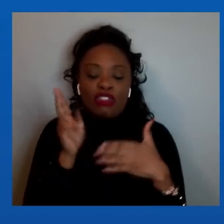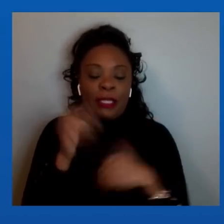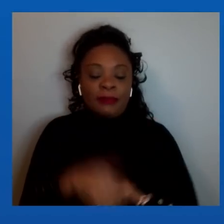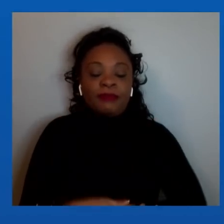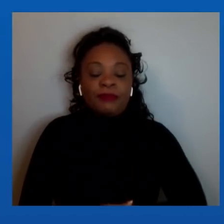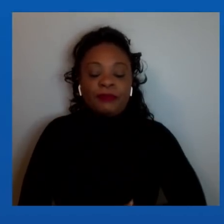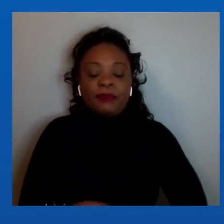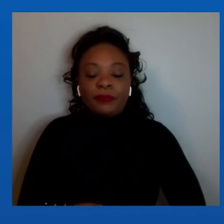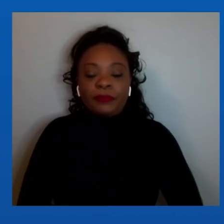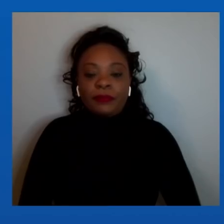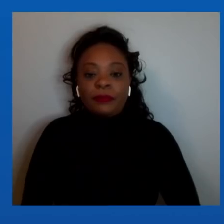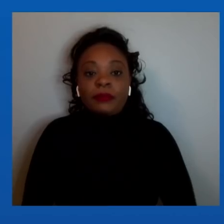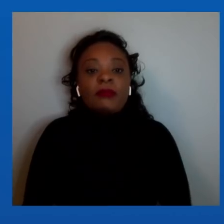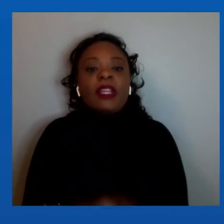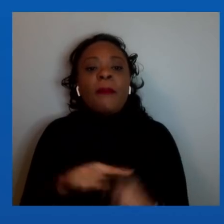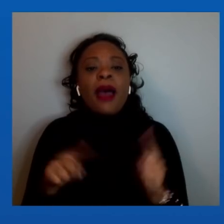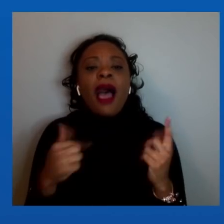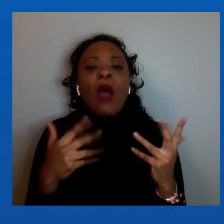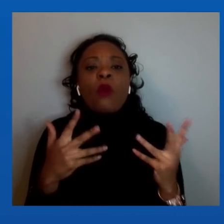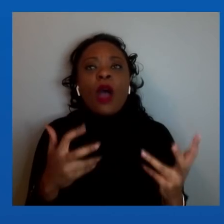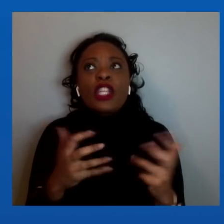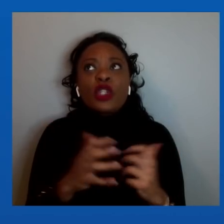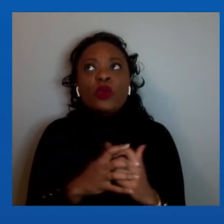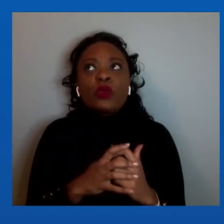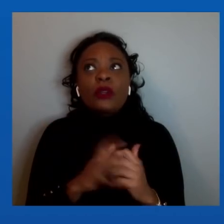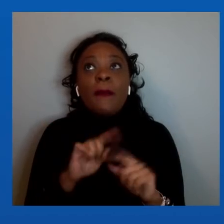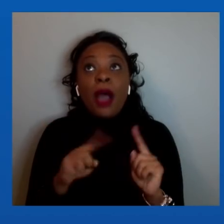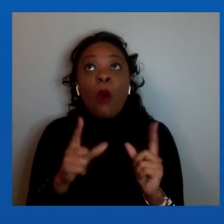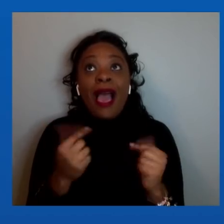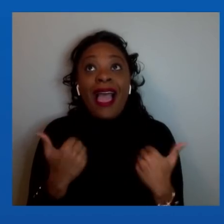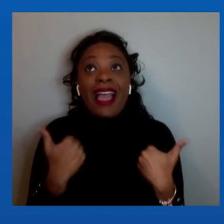But I want to. But what I have seen from her is,